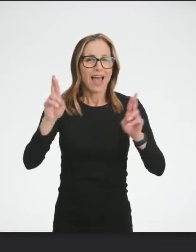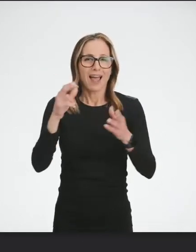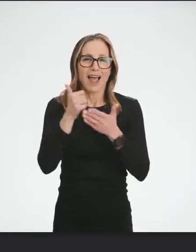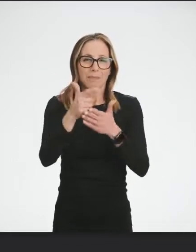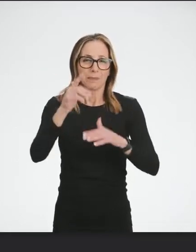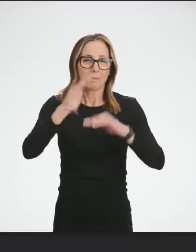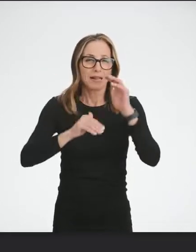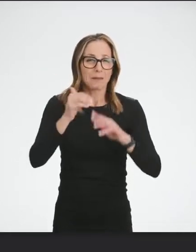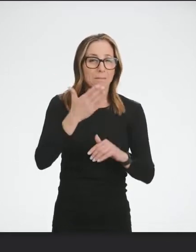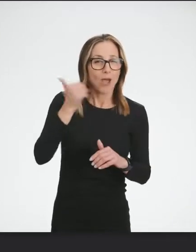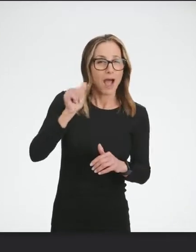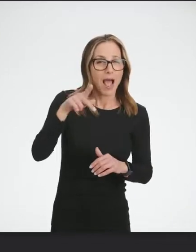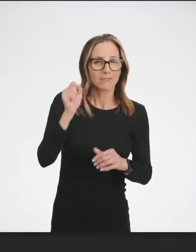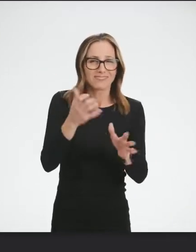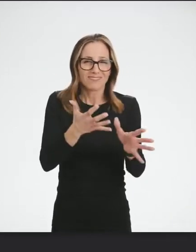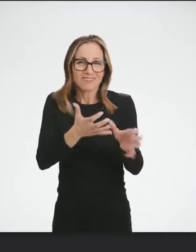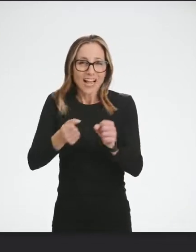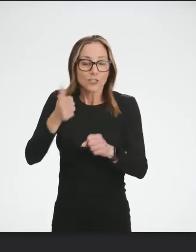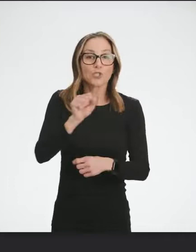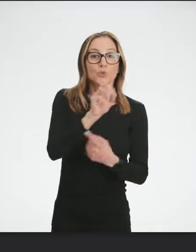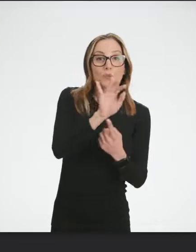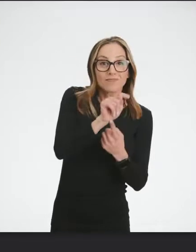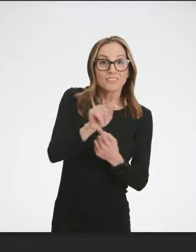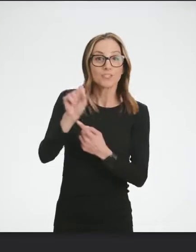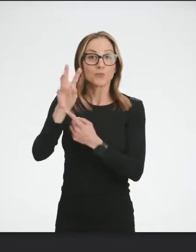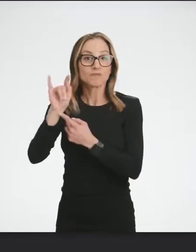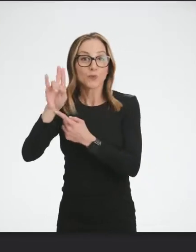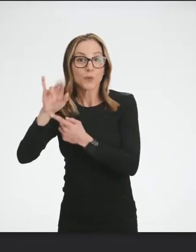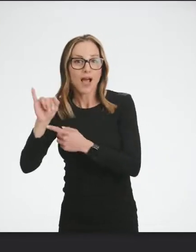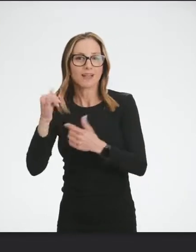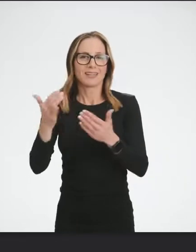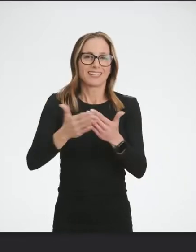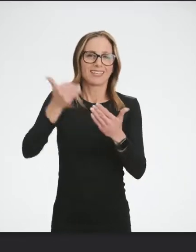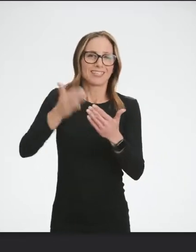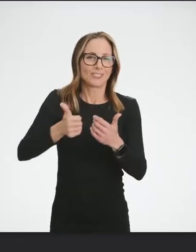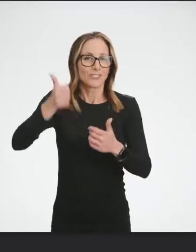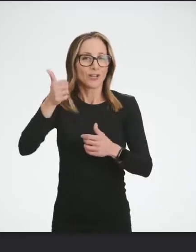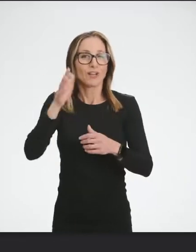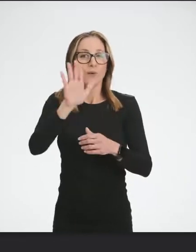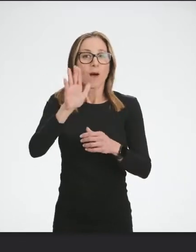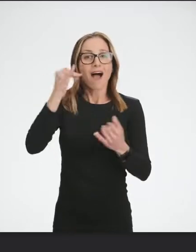With Swift and SwiftUI, it's easier than ever to transform your ideas into apps that work